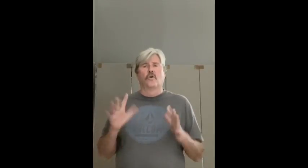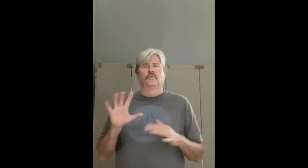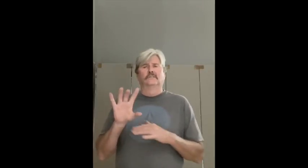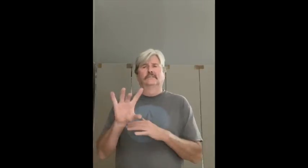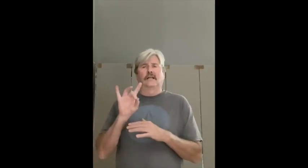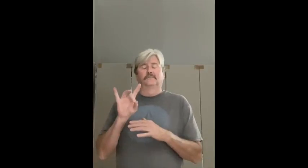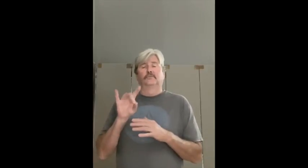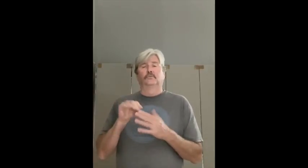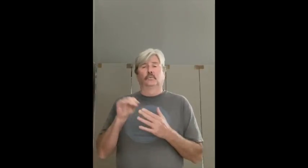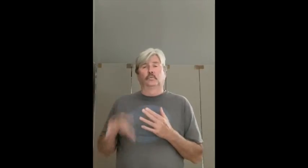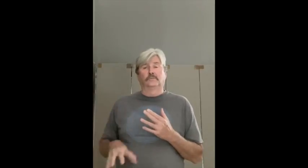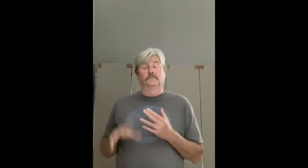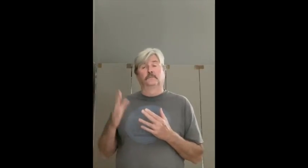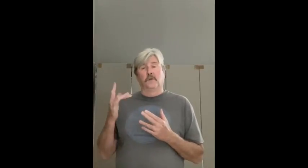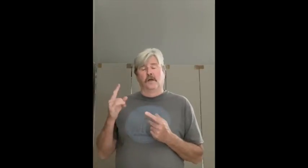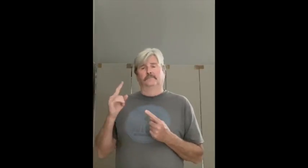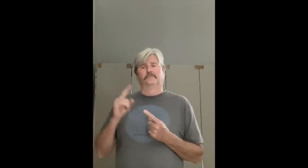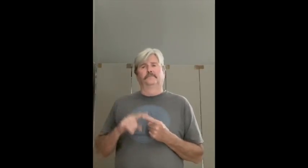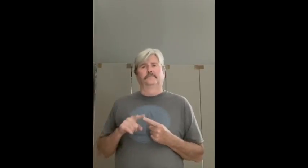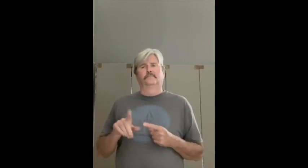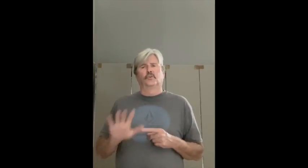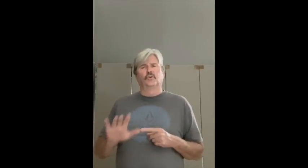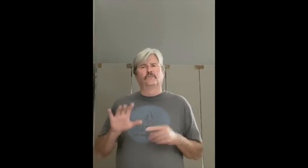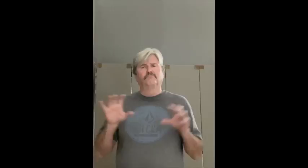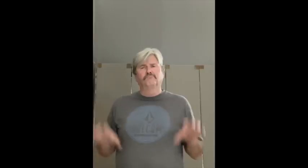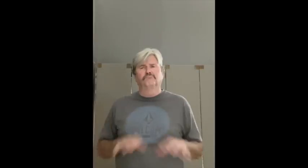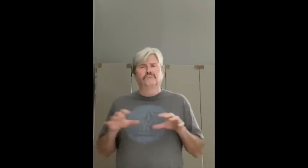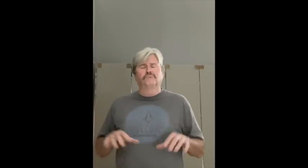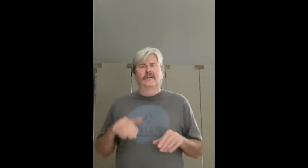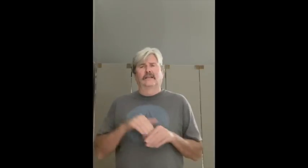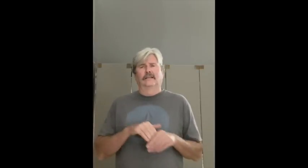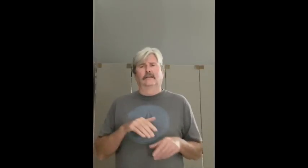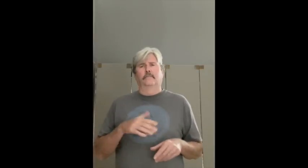I selected this student because of her work in my class.